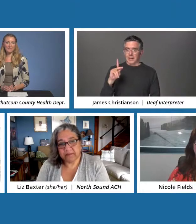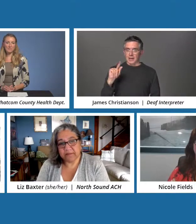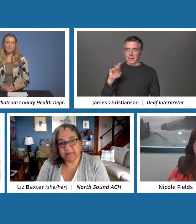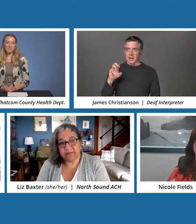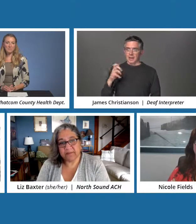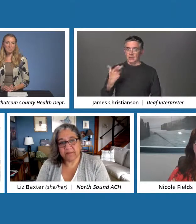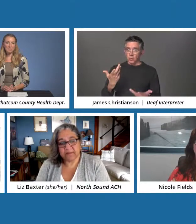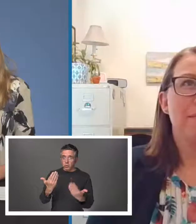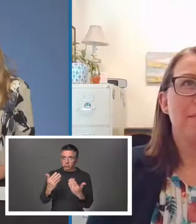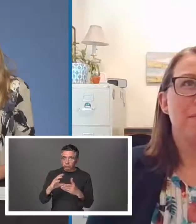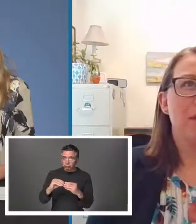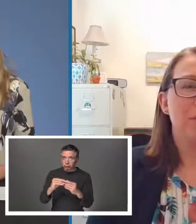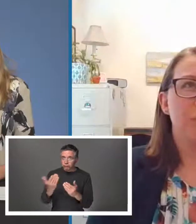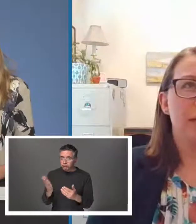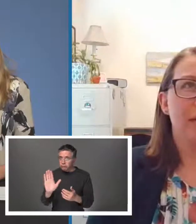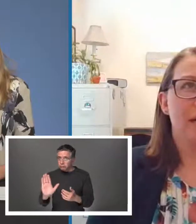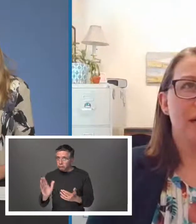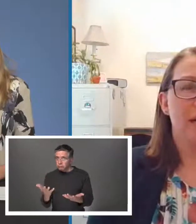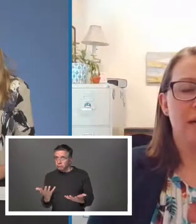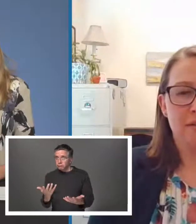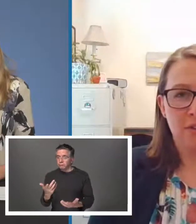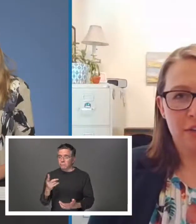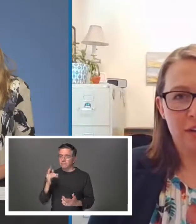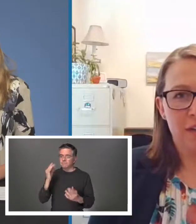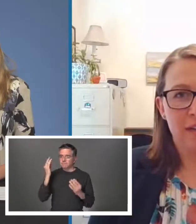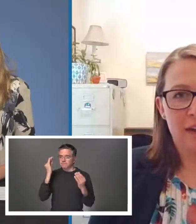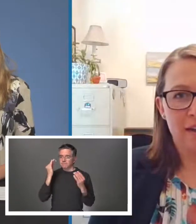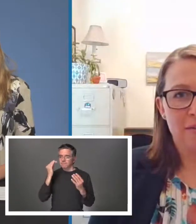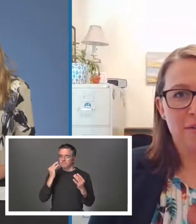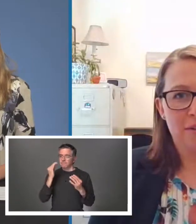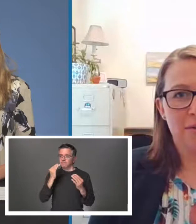So you know, we are individually calling out